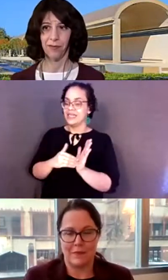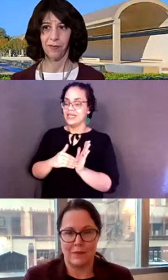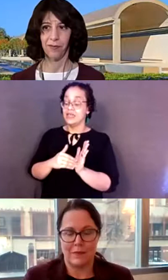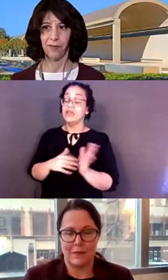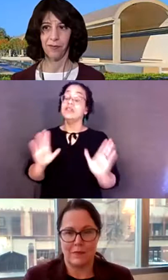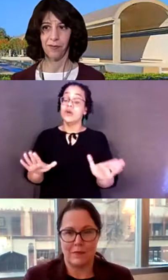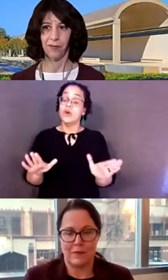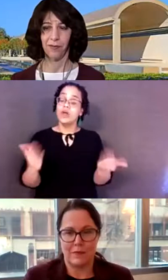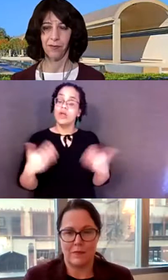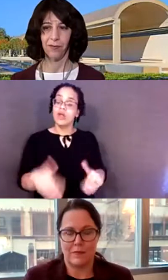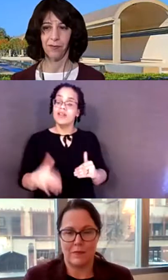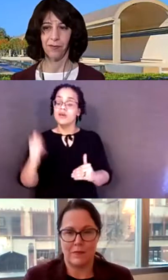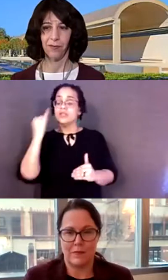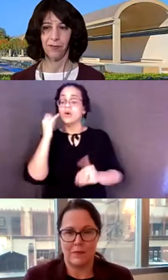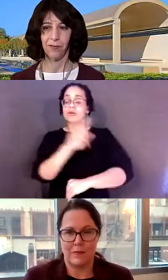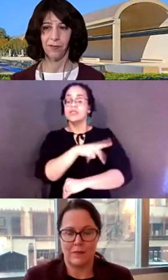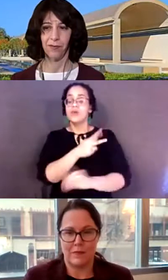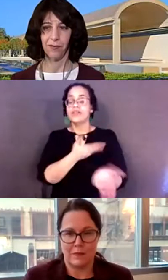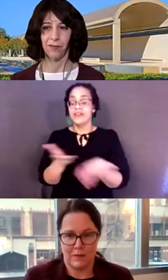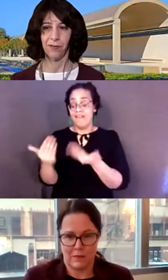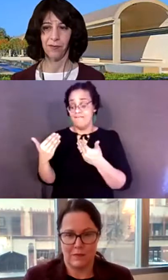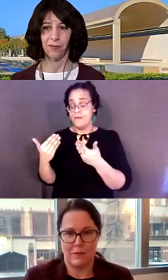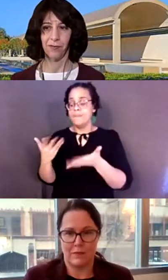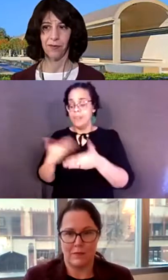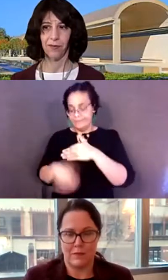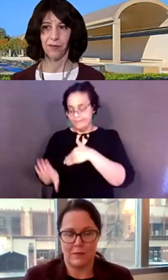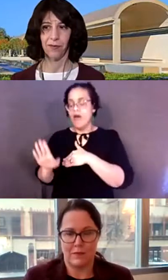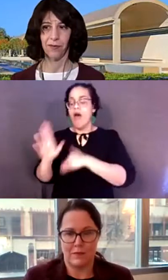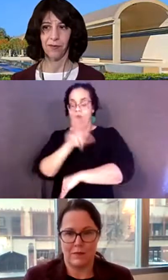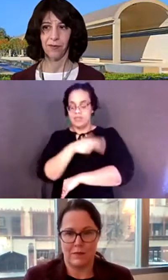in the hospital with their support